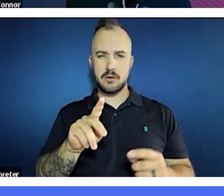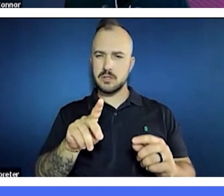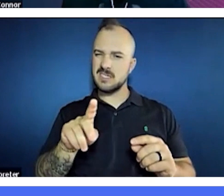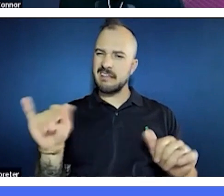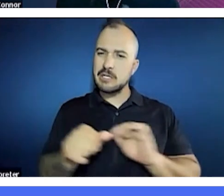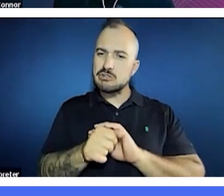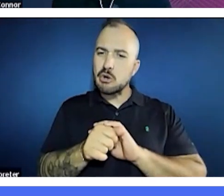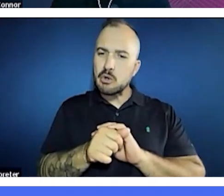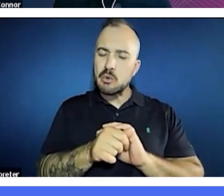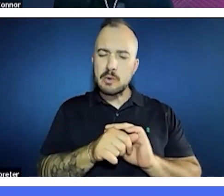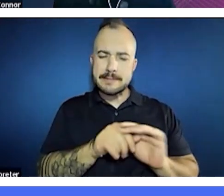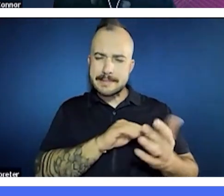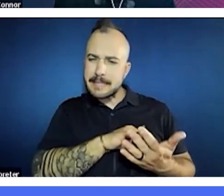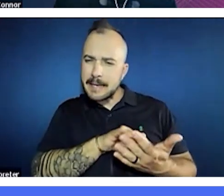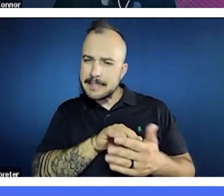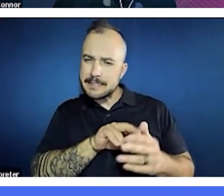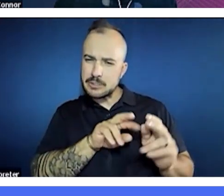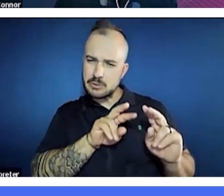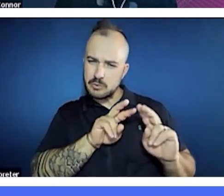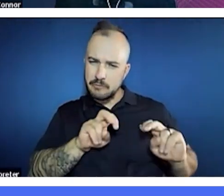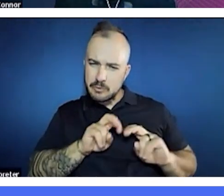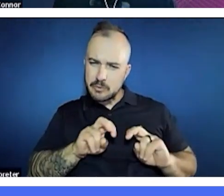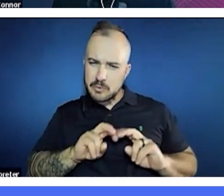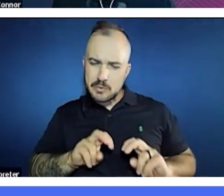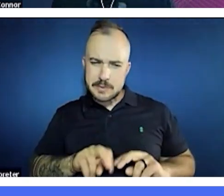and connects, makes connections. But the assessment is different."